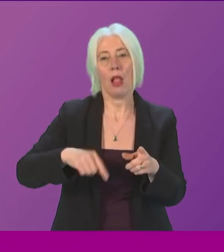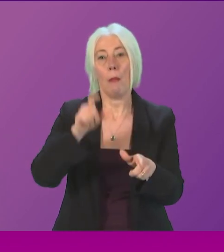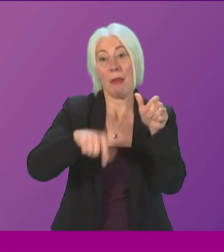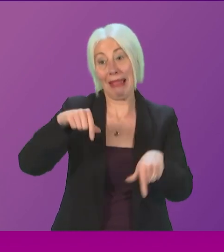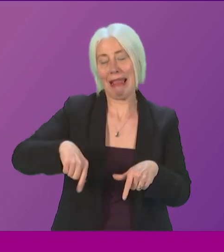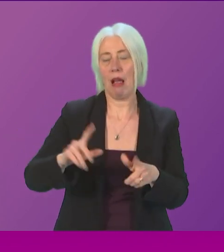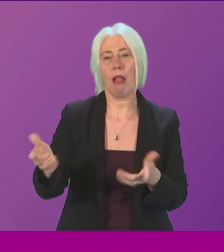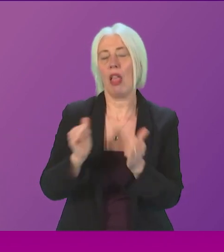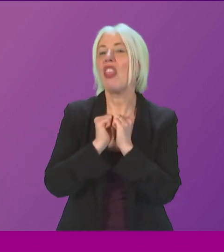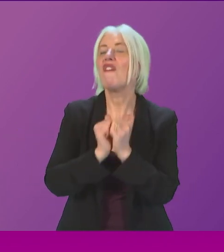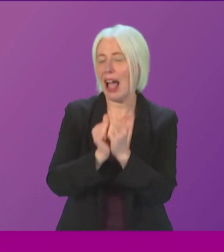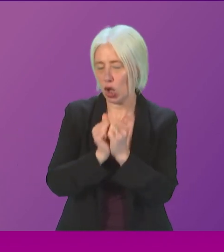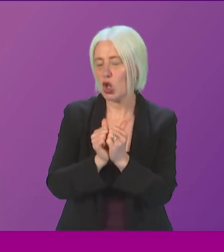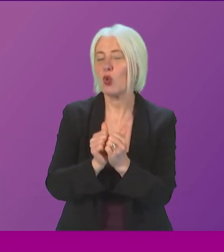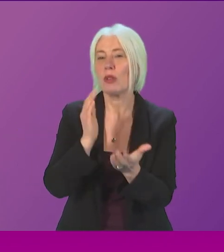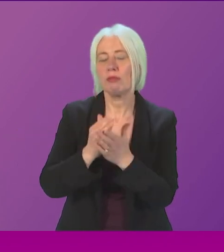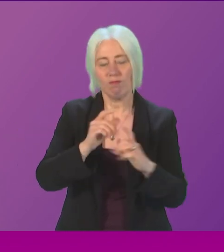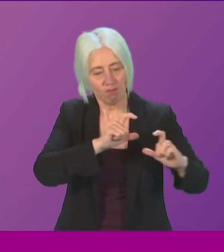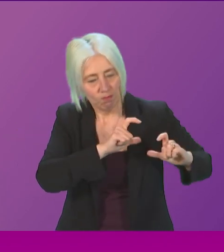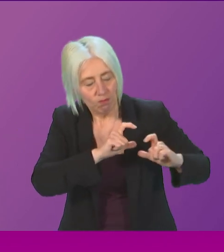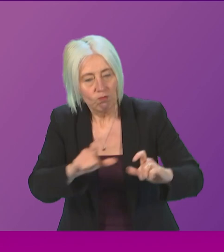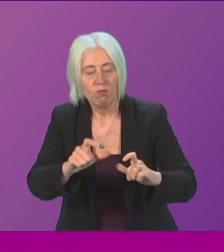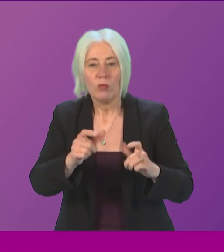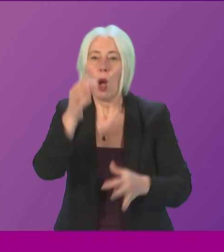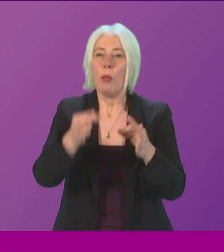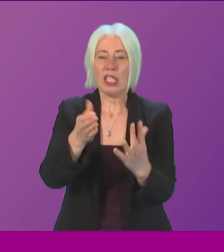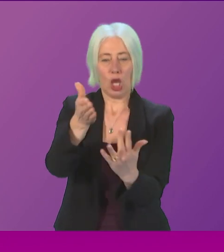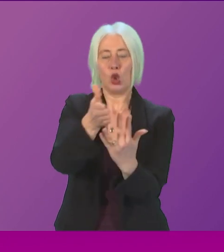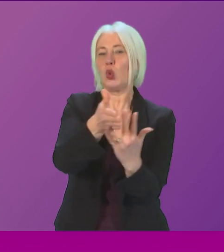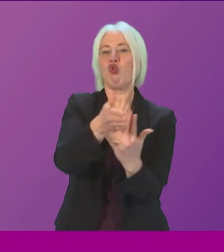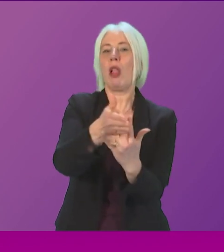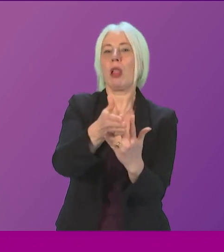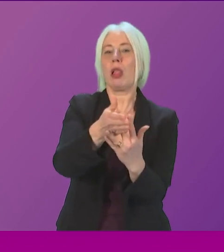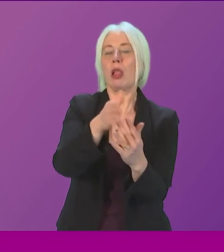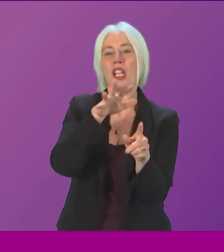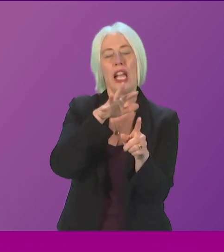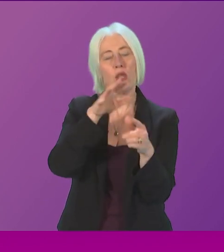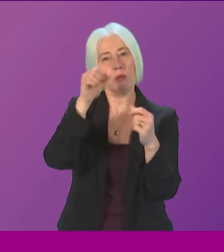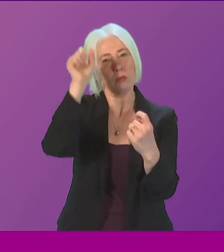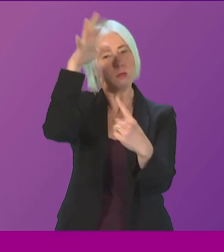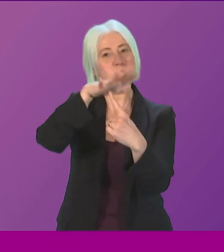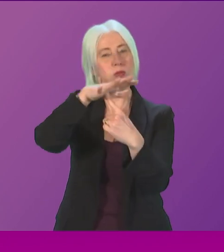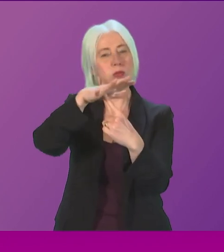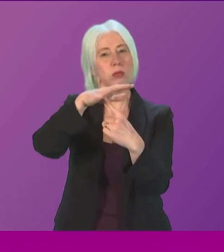value of having a steadying politically neutral influence at the top of our system of Government.